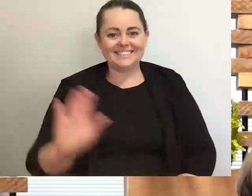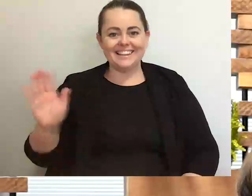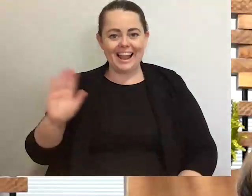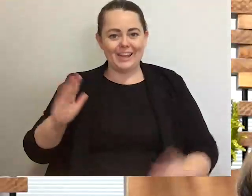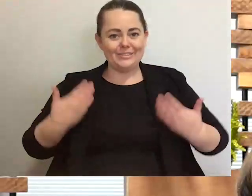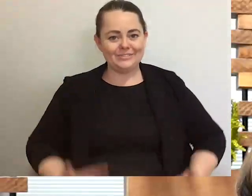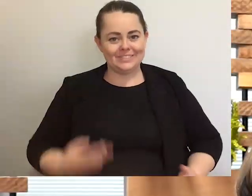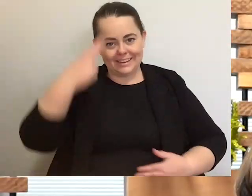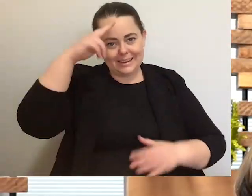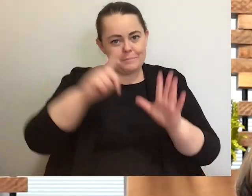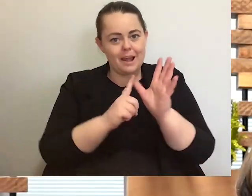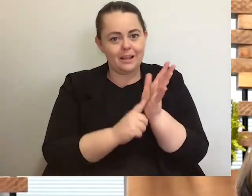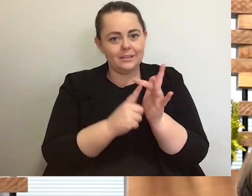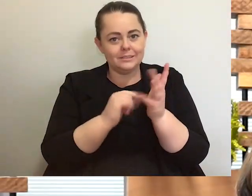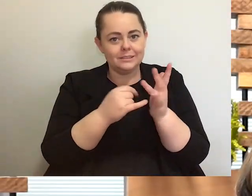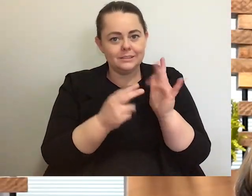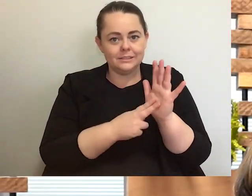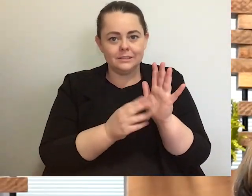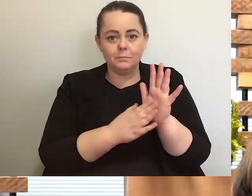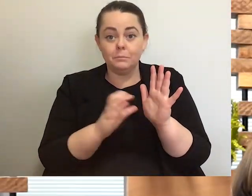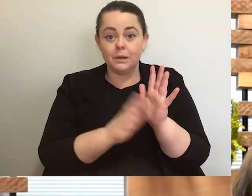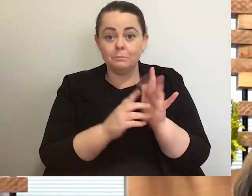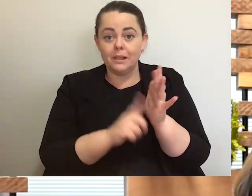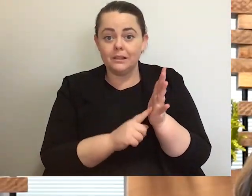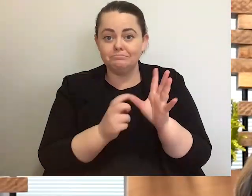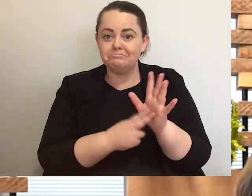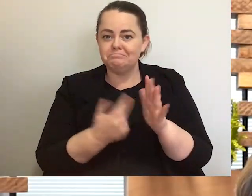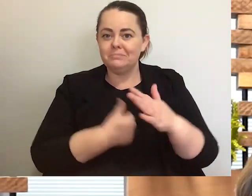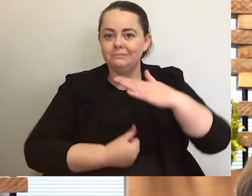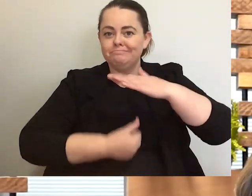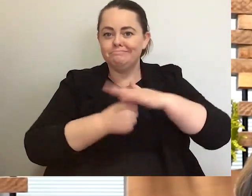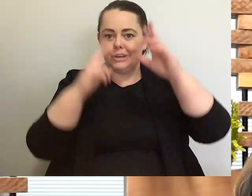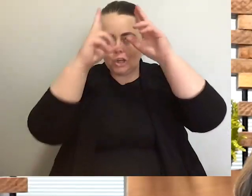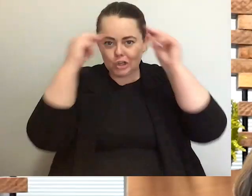Hello, my name is Alison McMillan and I'm the Commonwealth Chief Nursing and Midwifery Officer,